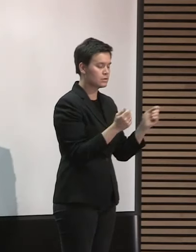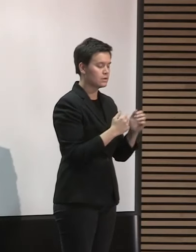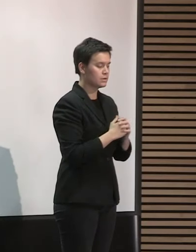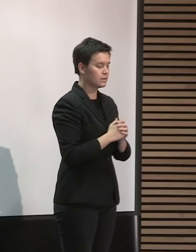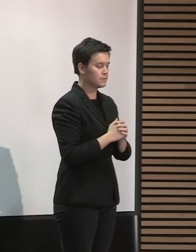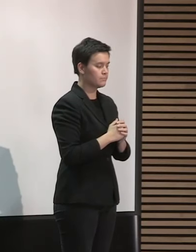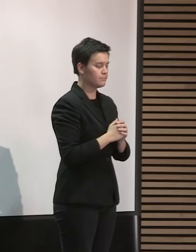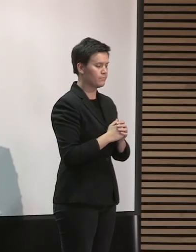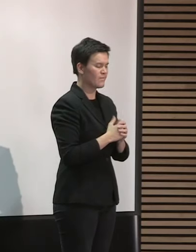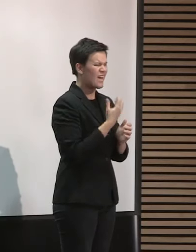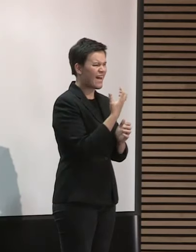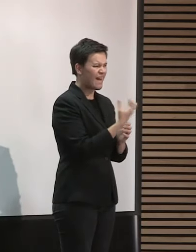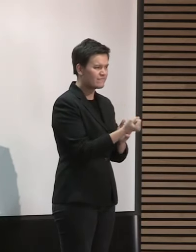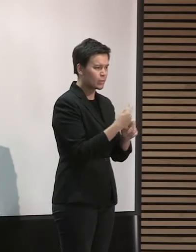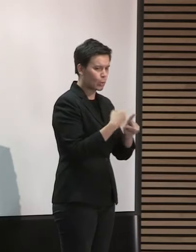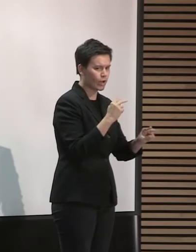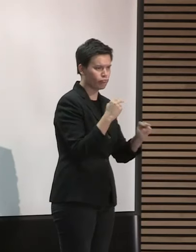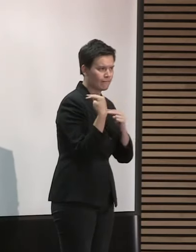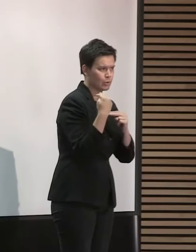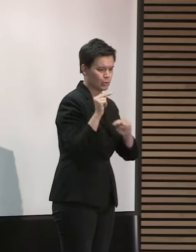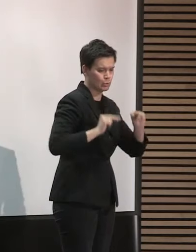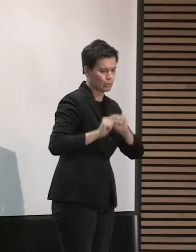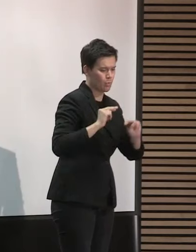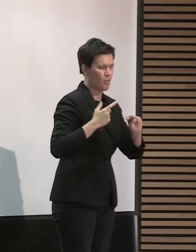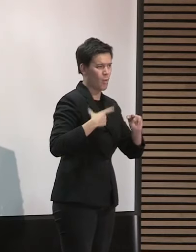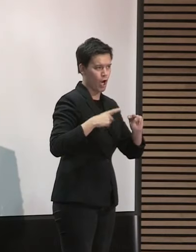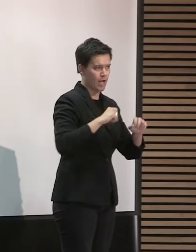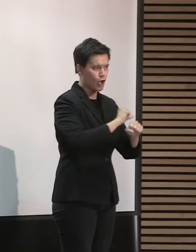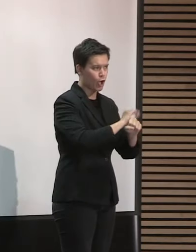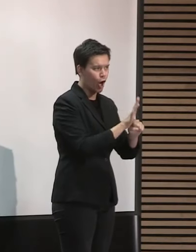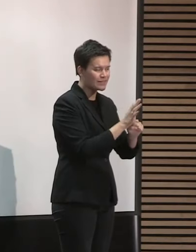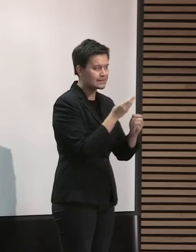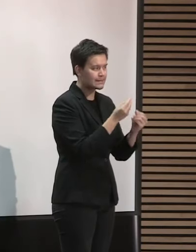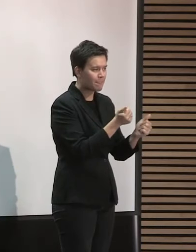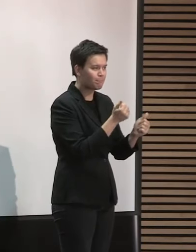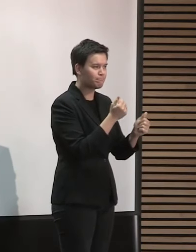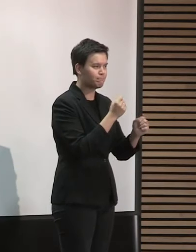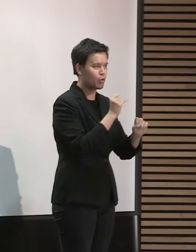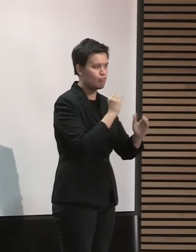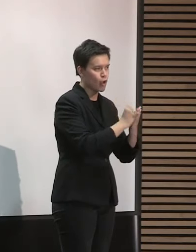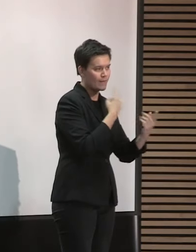built into the app and whether we should have that capability for it to detect other